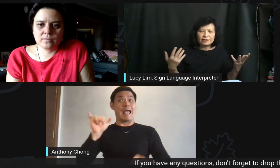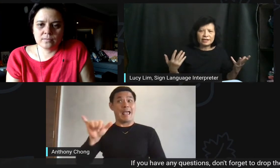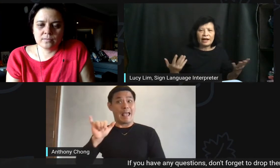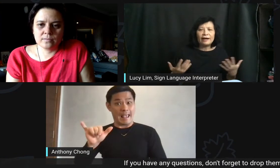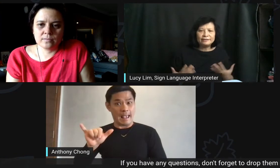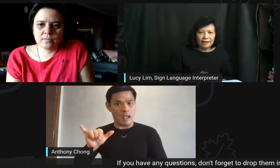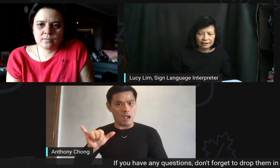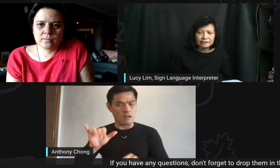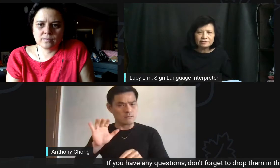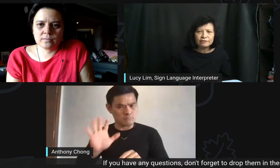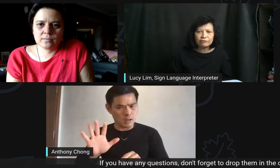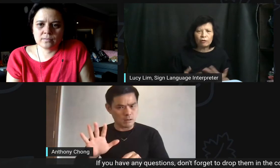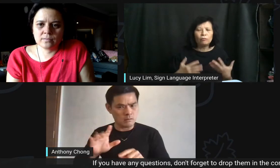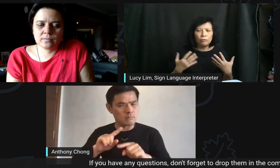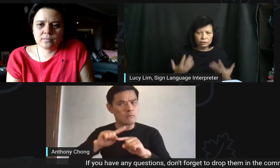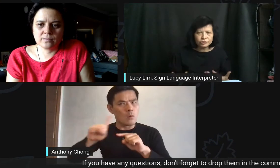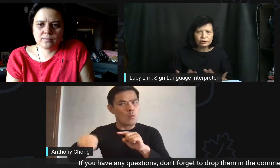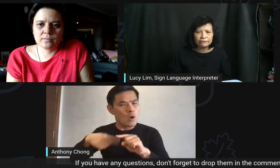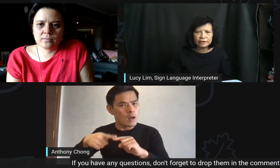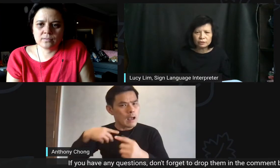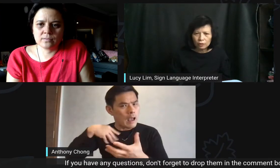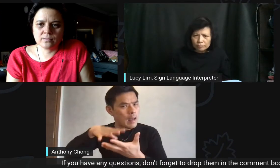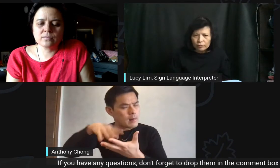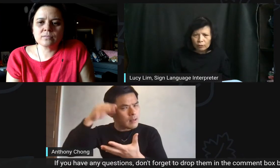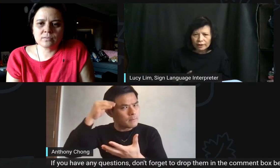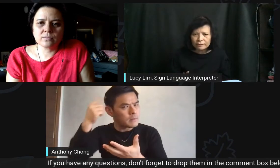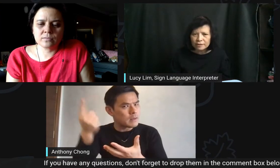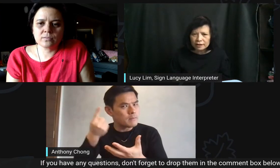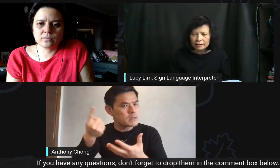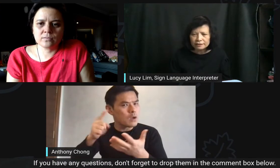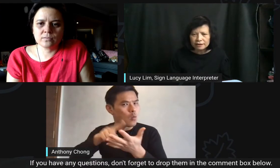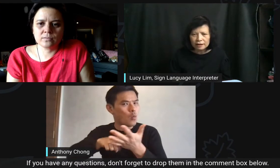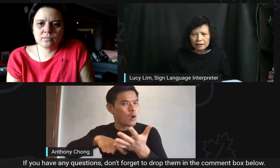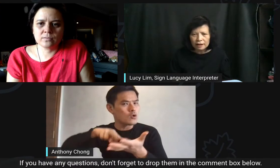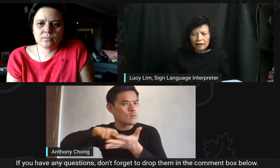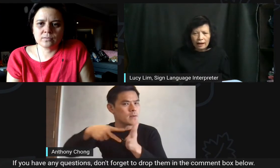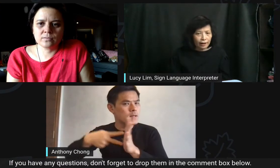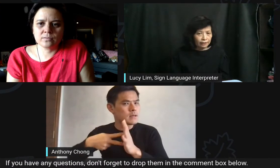as an identity for most of us. Oh, wait a minute.